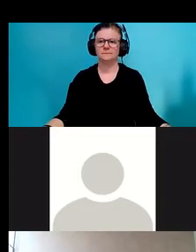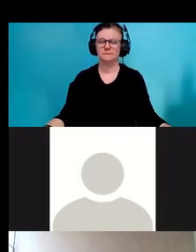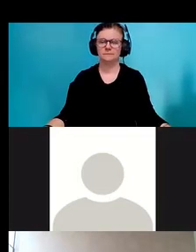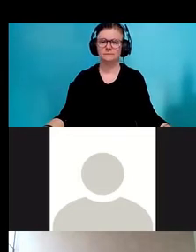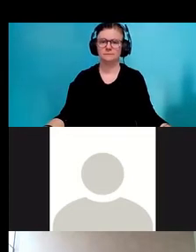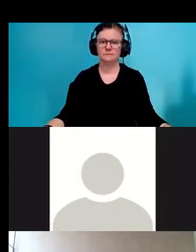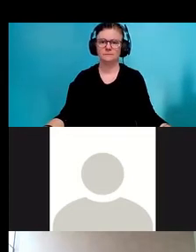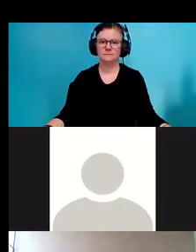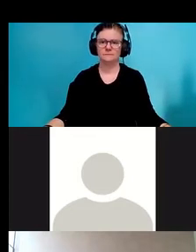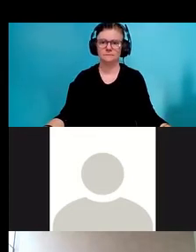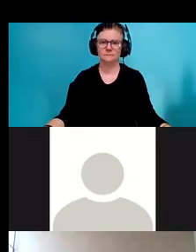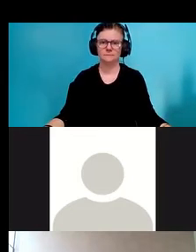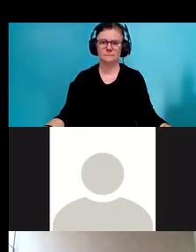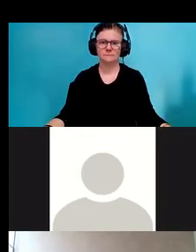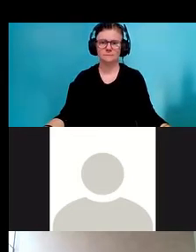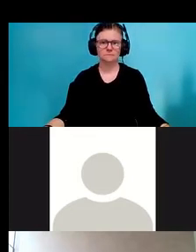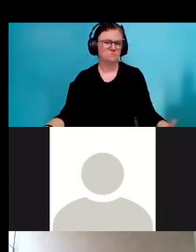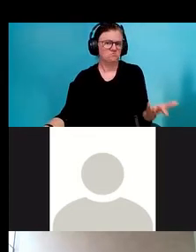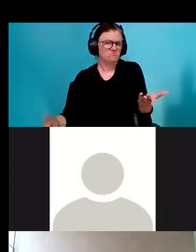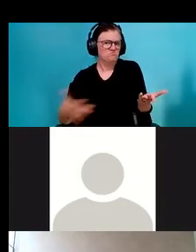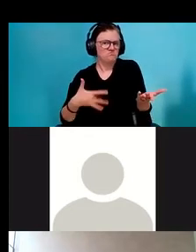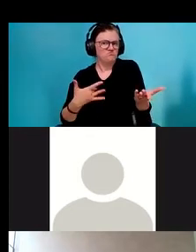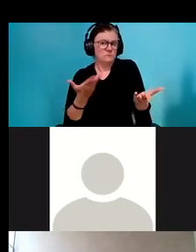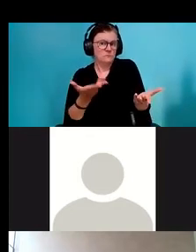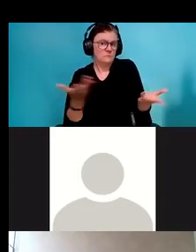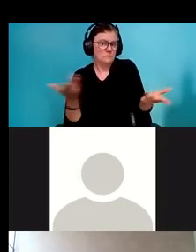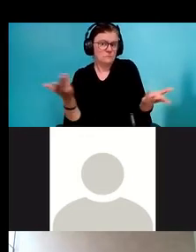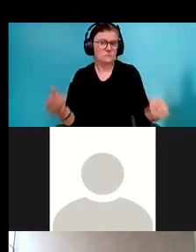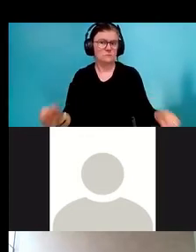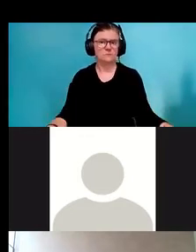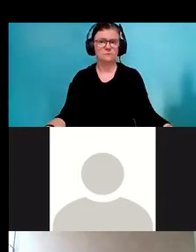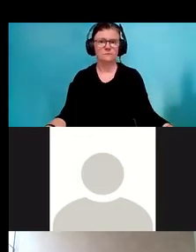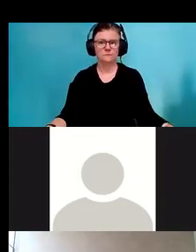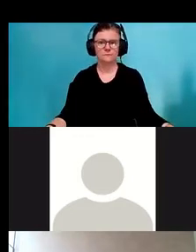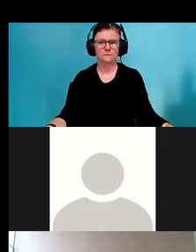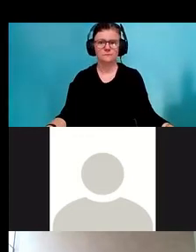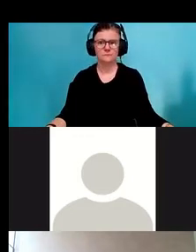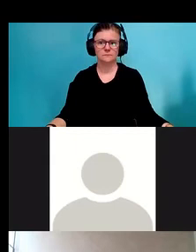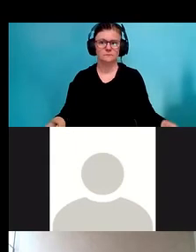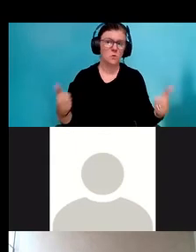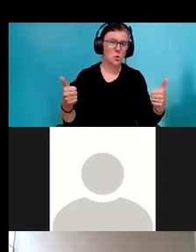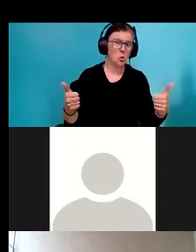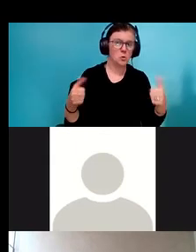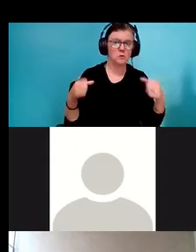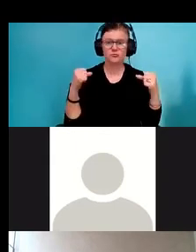What's your immediate take away? What makes it good or strong, more robust?